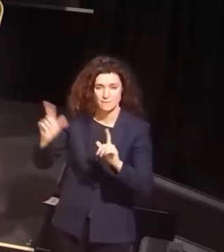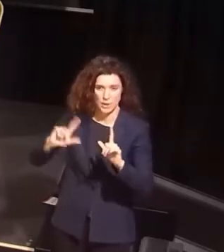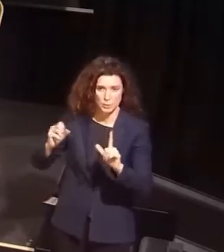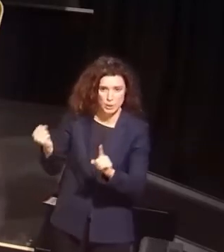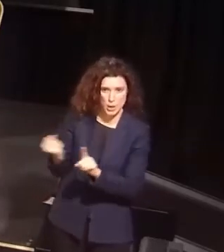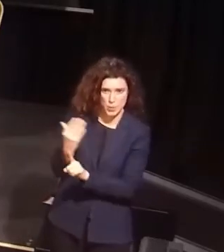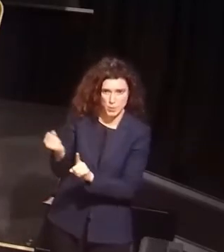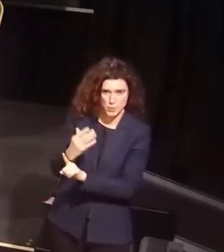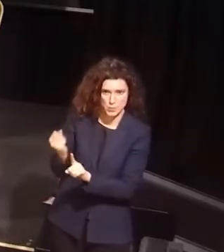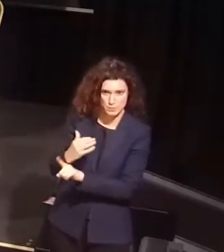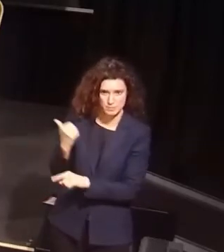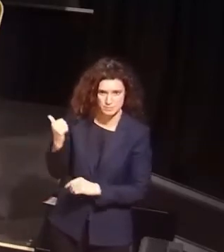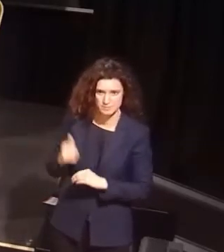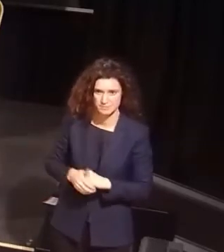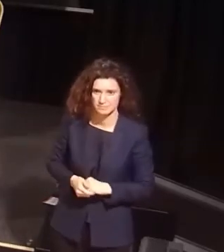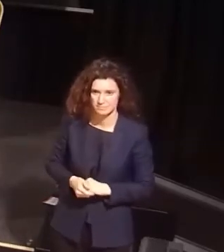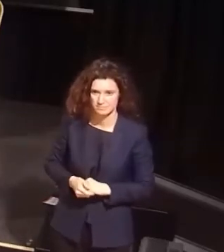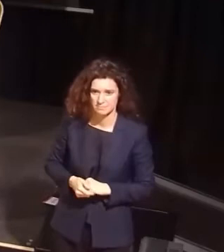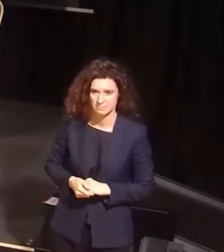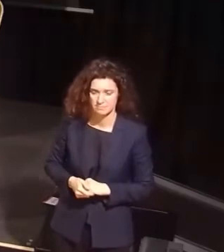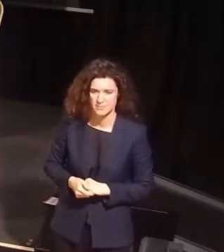from those kinds of assessments.